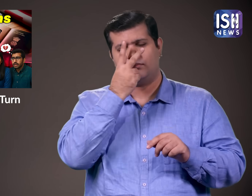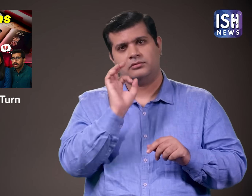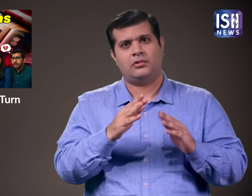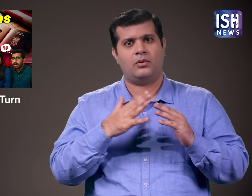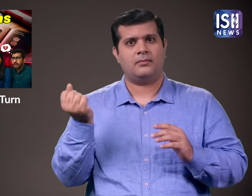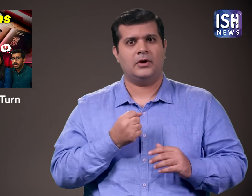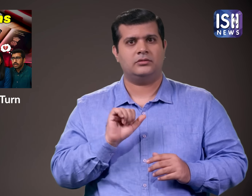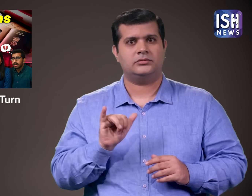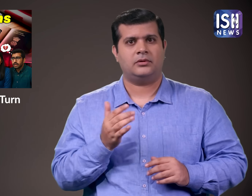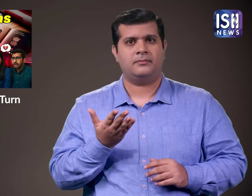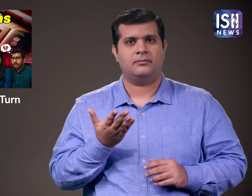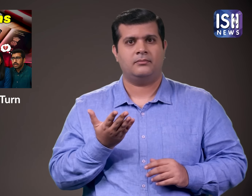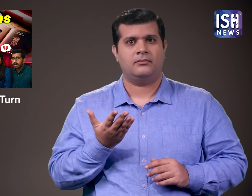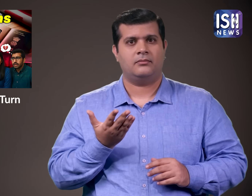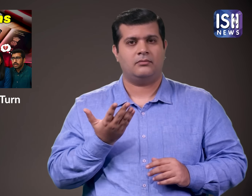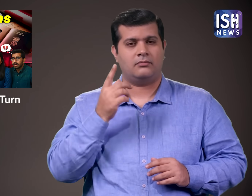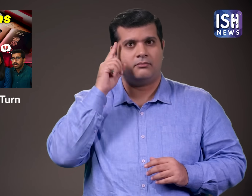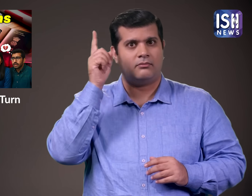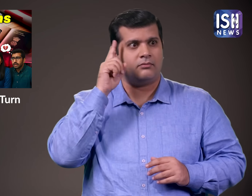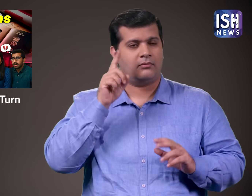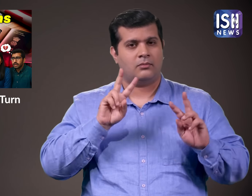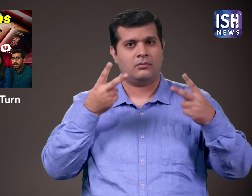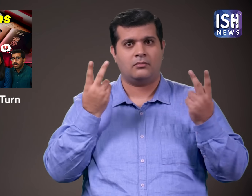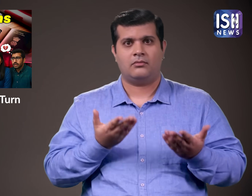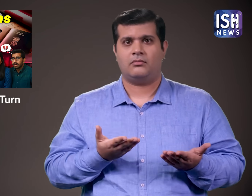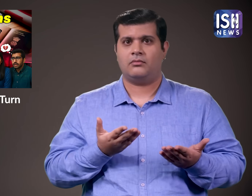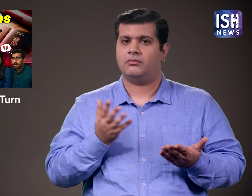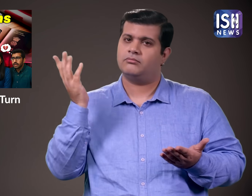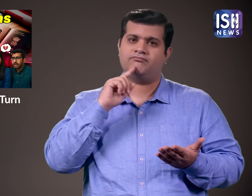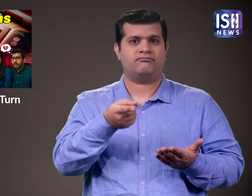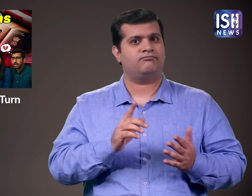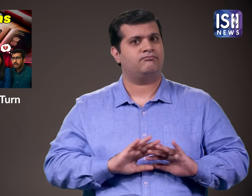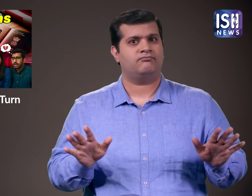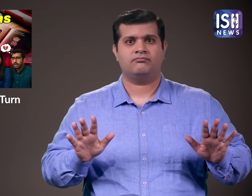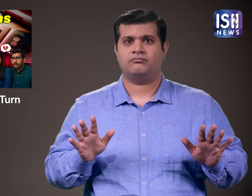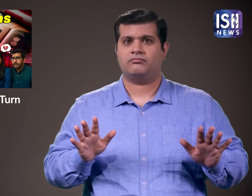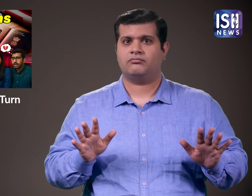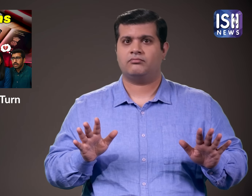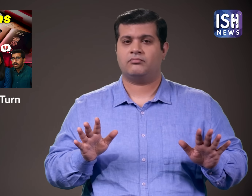A person can buy a home with that amount. Trump had executed this order.